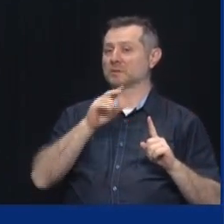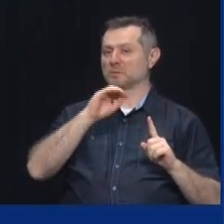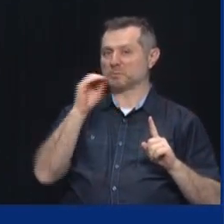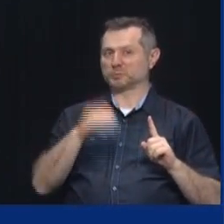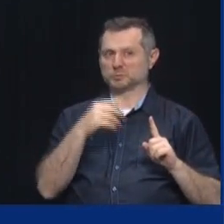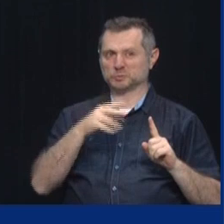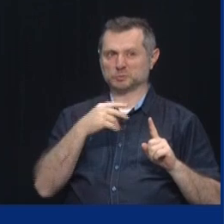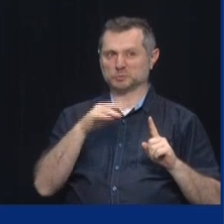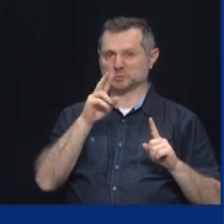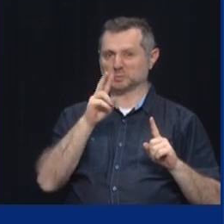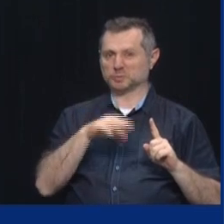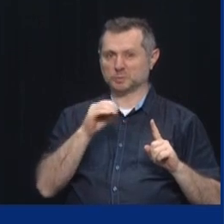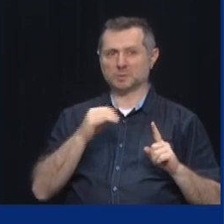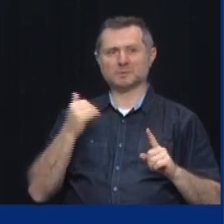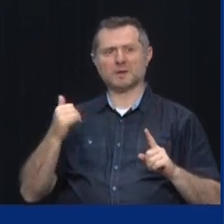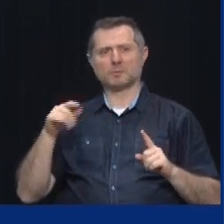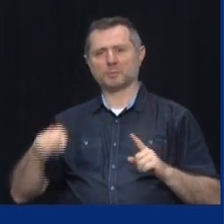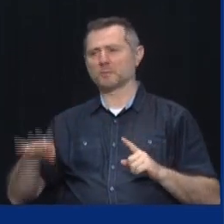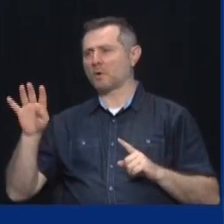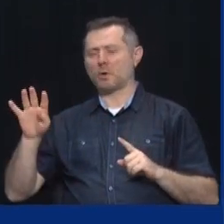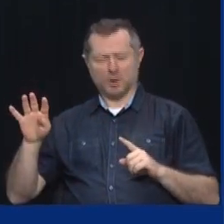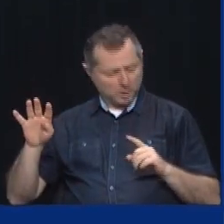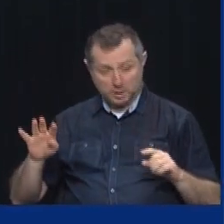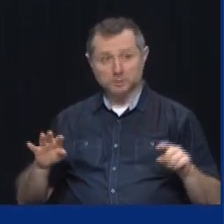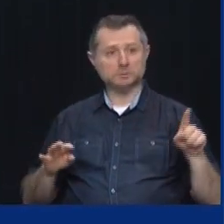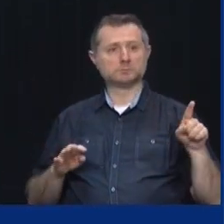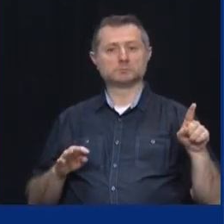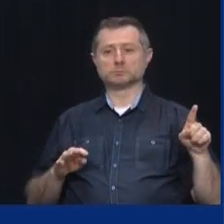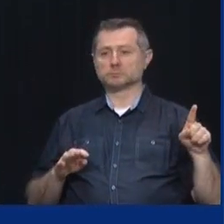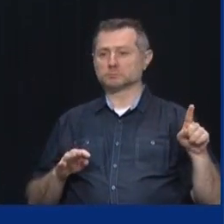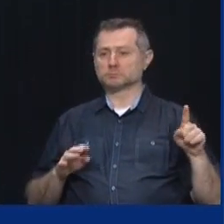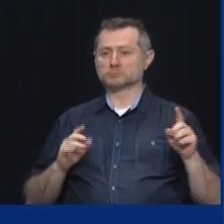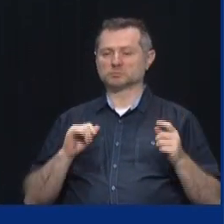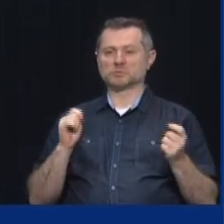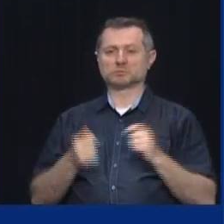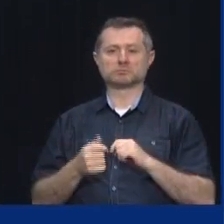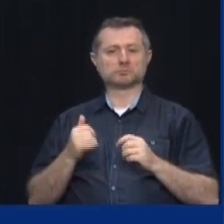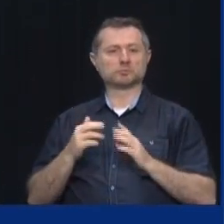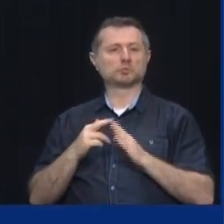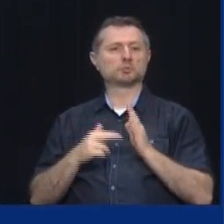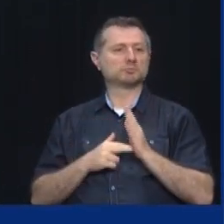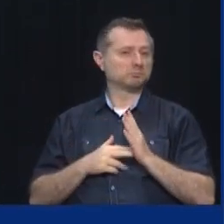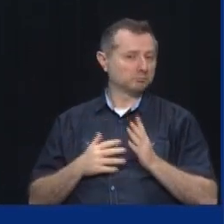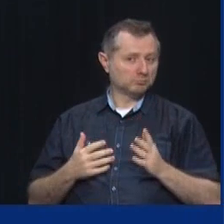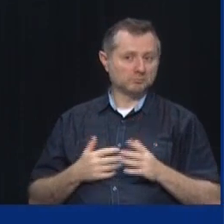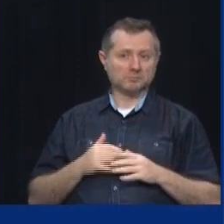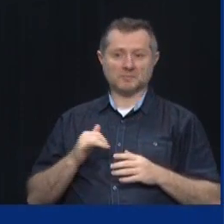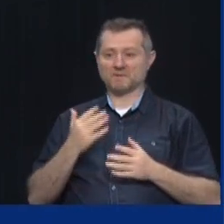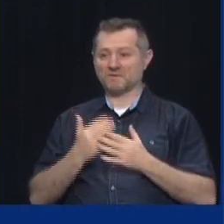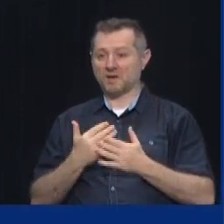NEW YORK STATE FAIR AT A TOTALLY DIFFERENT TIME. AT THAT TIME, THE STATEWIDE POSITIVITY WAS 2%.